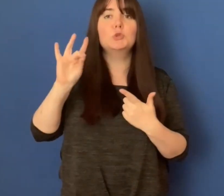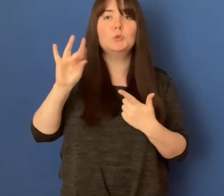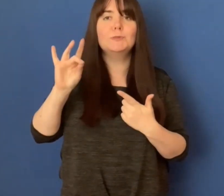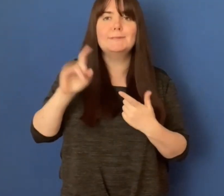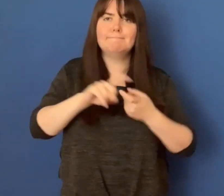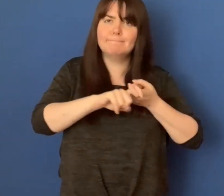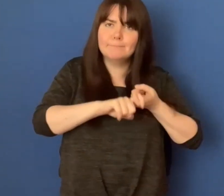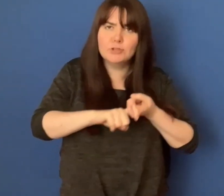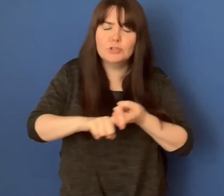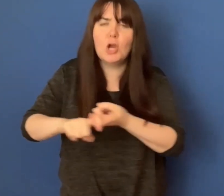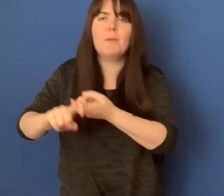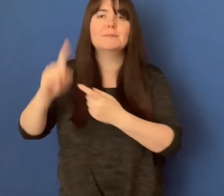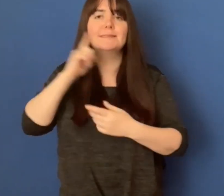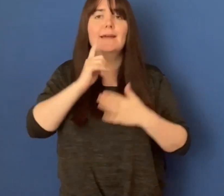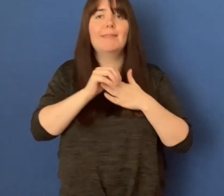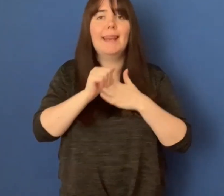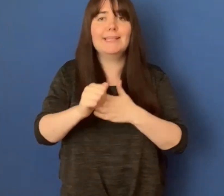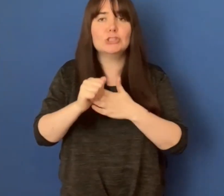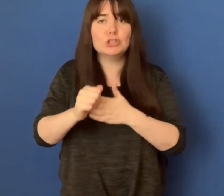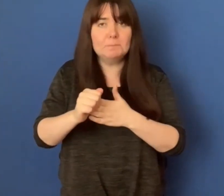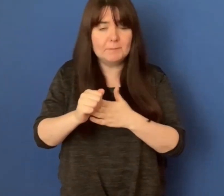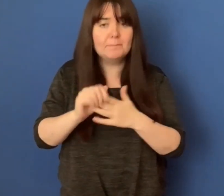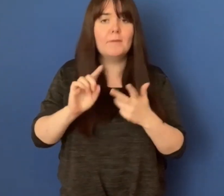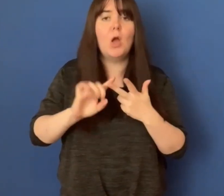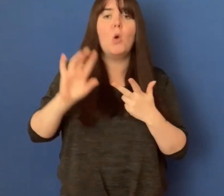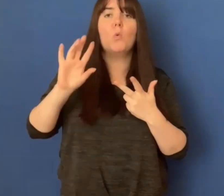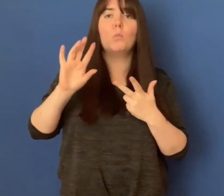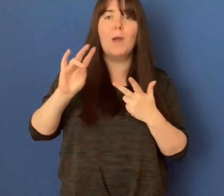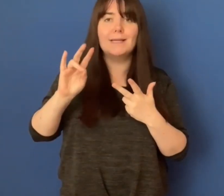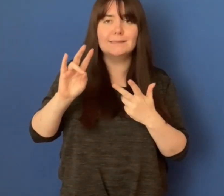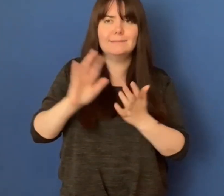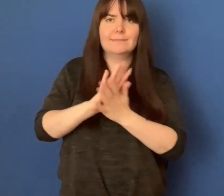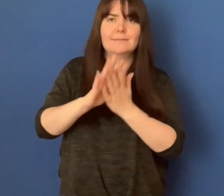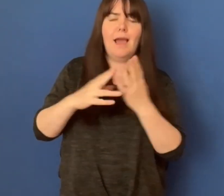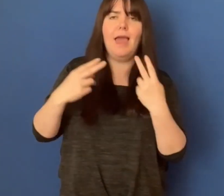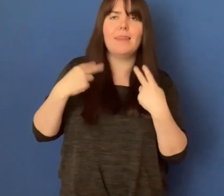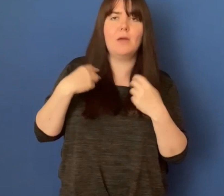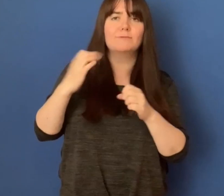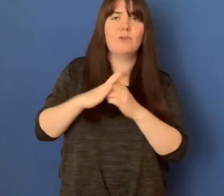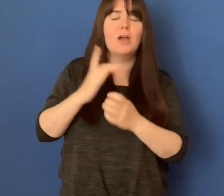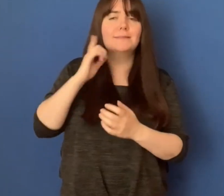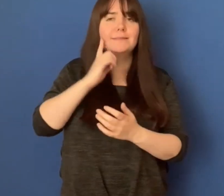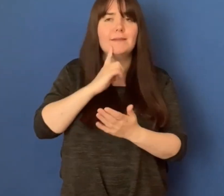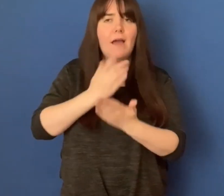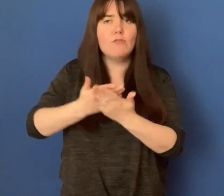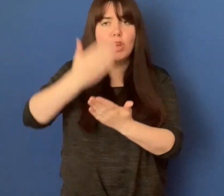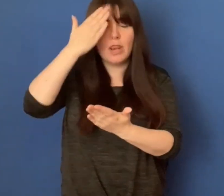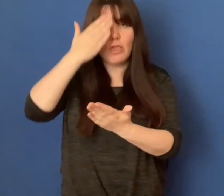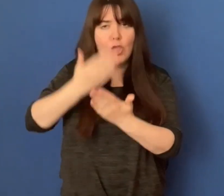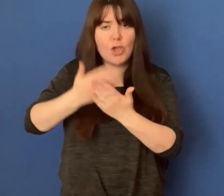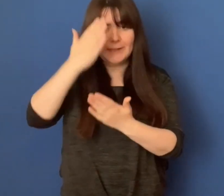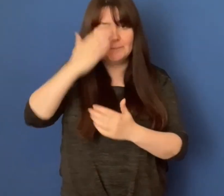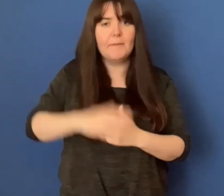On Tuesday, ‘Sustainable Deaf Leadership’. On Wednesday the theme is ‘Sign Languages For All Deaf Learners’.